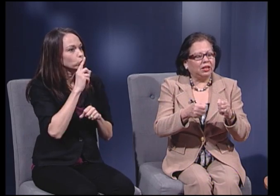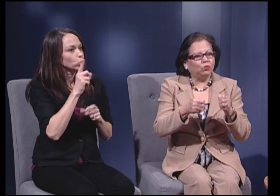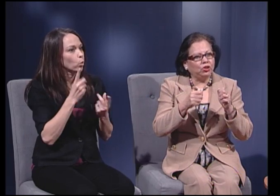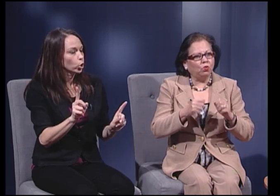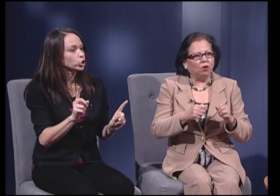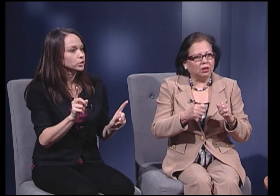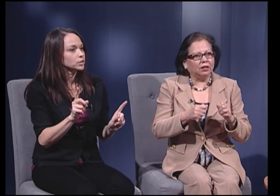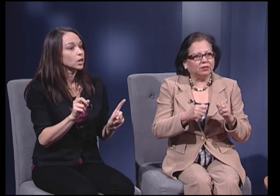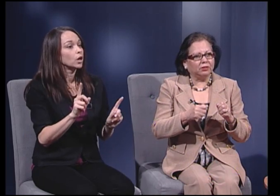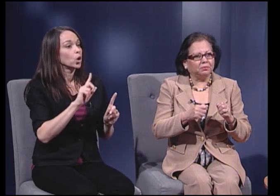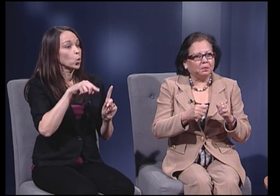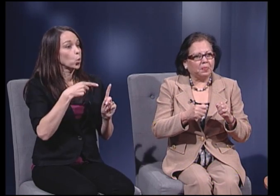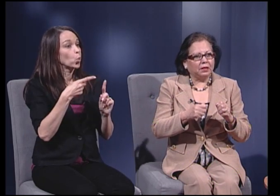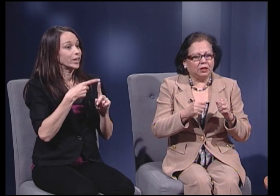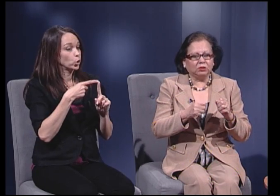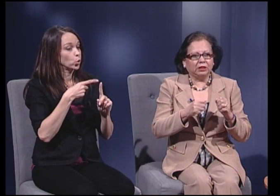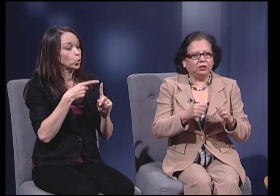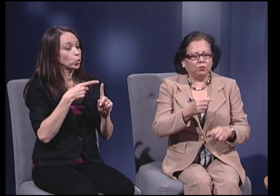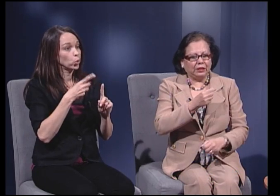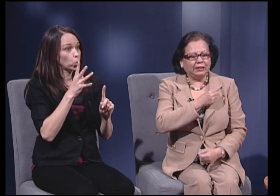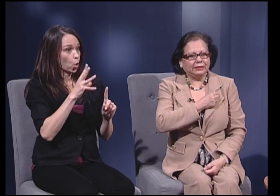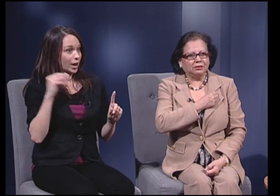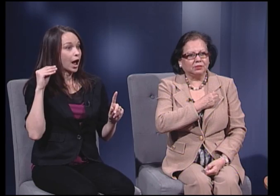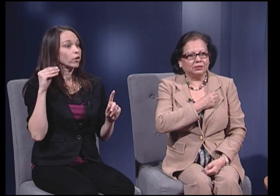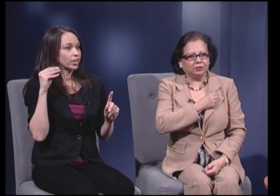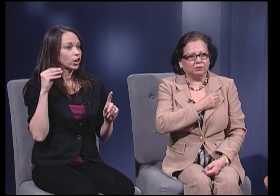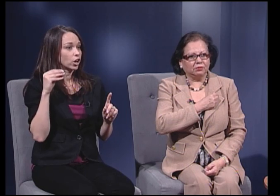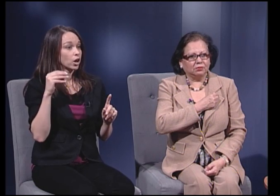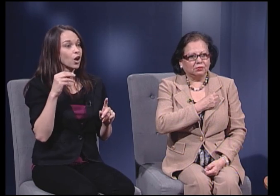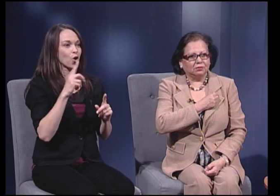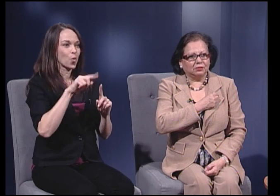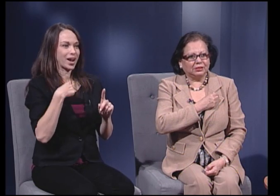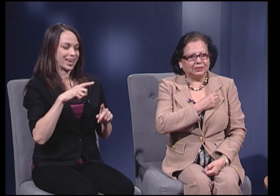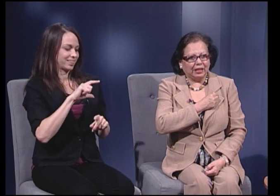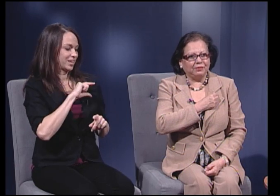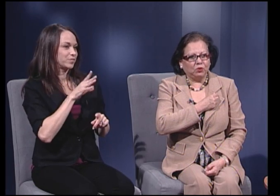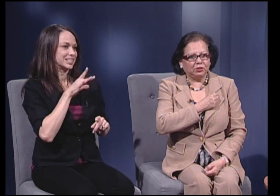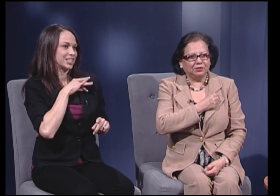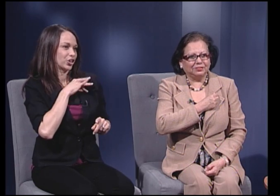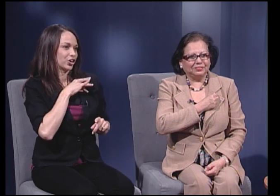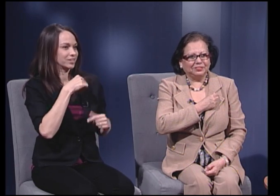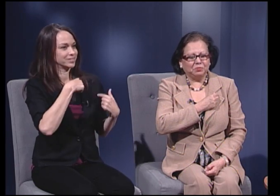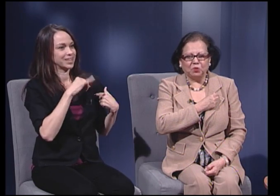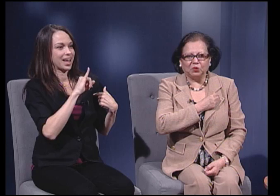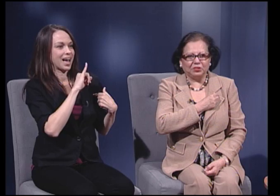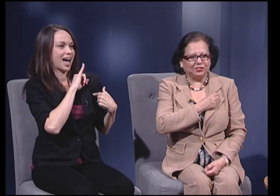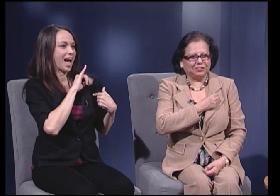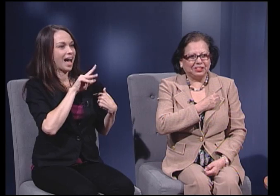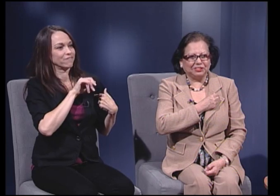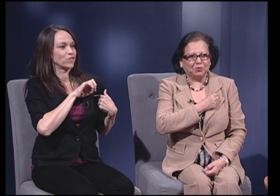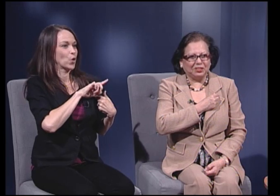And when you walk out of there, I will tell you, when I get that little sticker that says I voted, boy, there's a sense of pride.